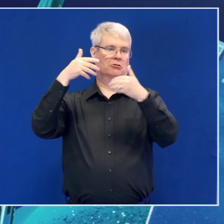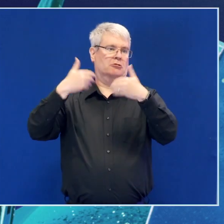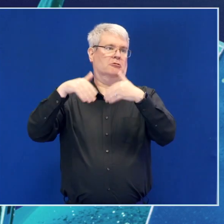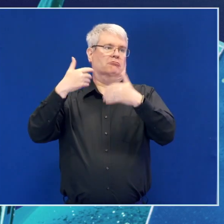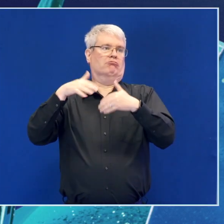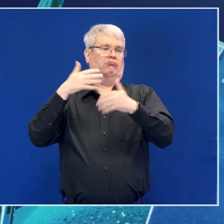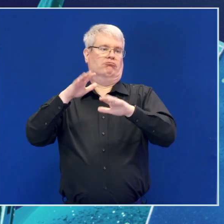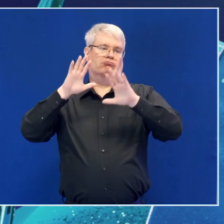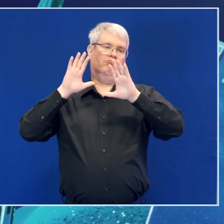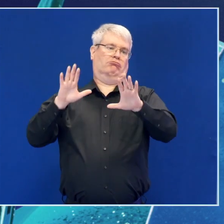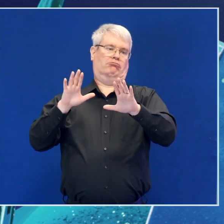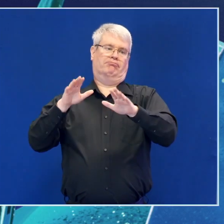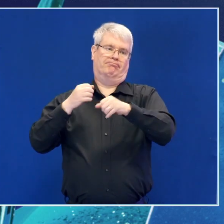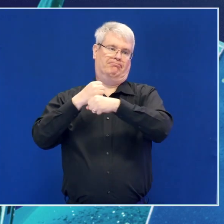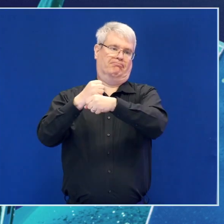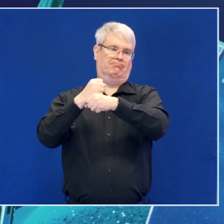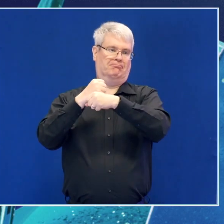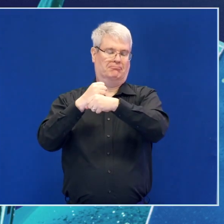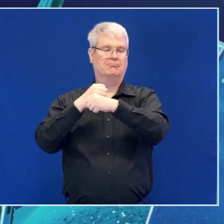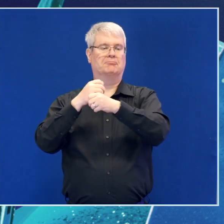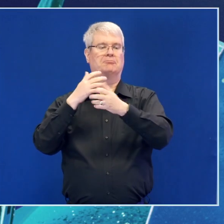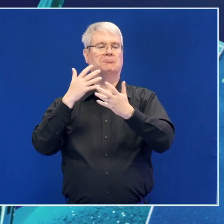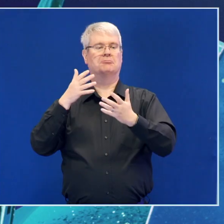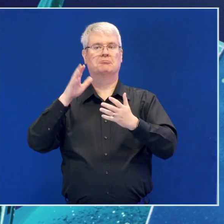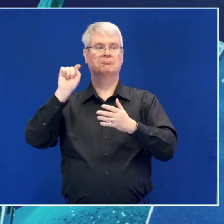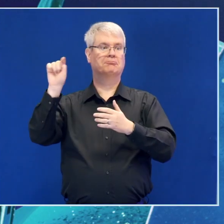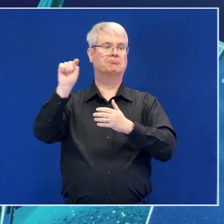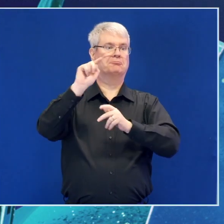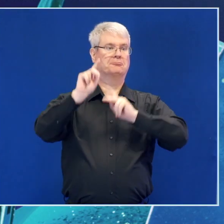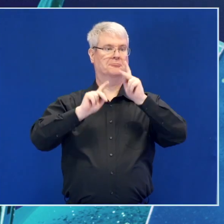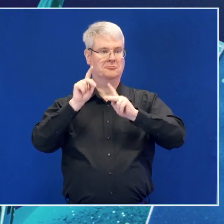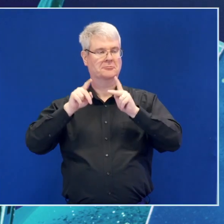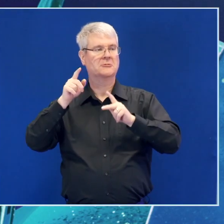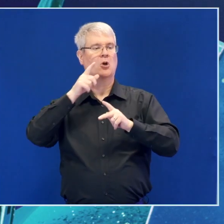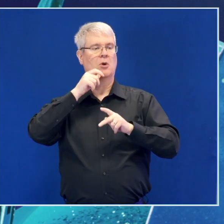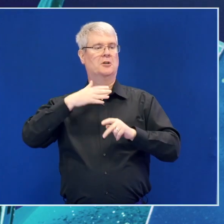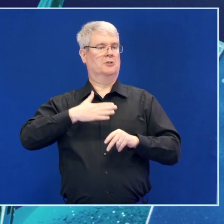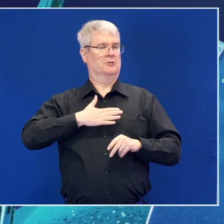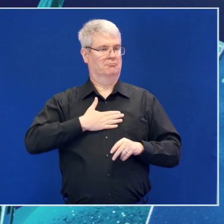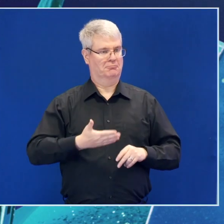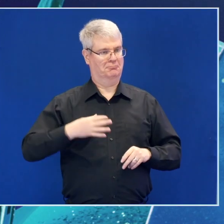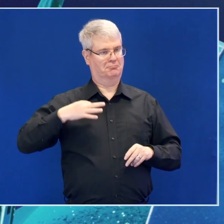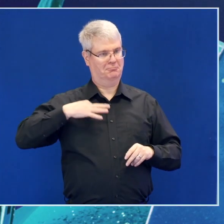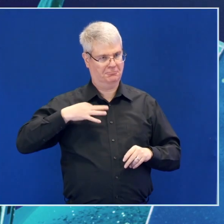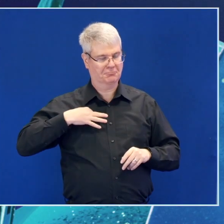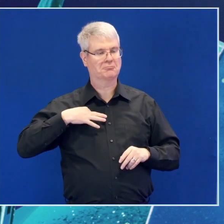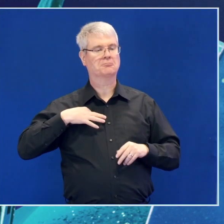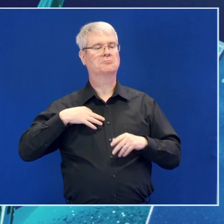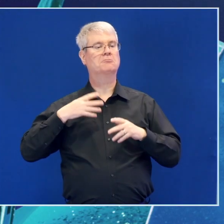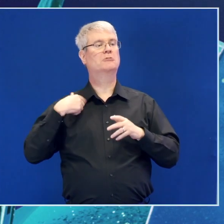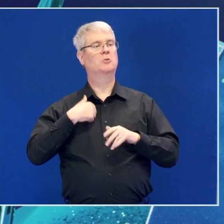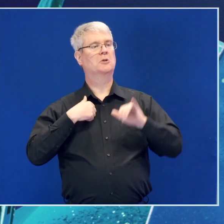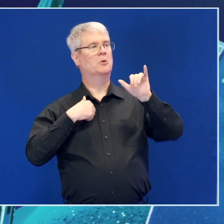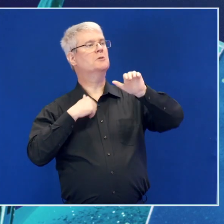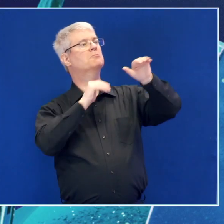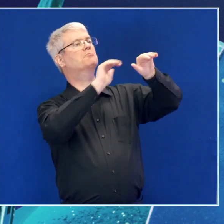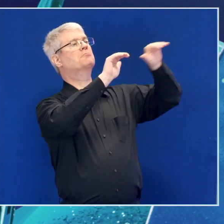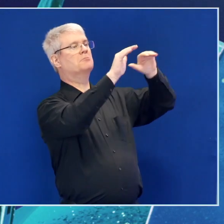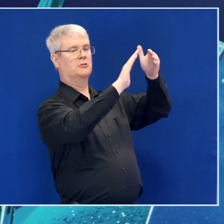that volunteered to have us test. So we brought members of the neurodivergent community, employees here at Microsoft, to test those products